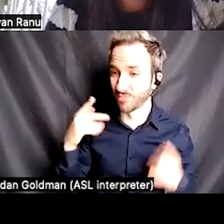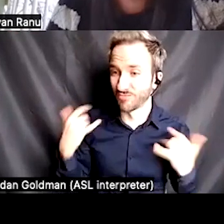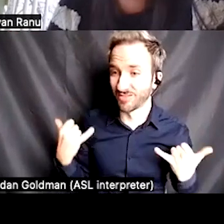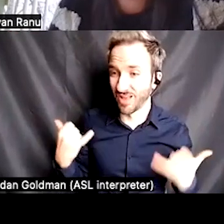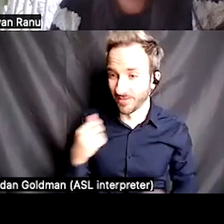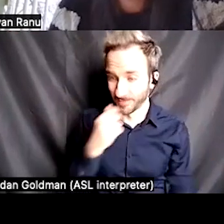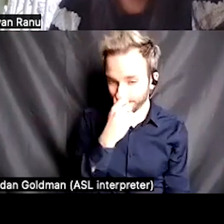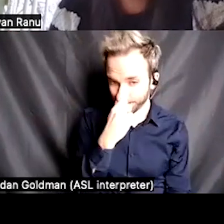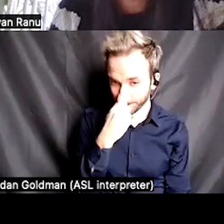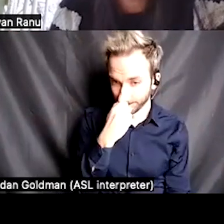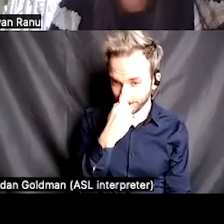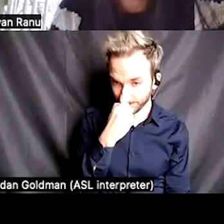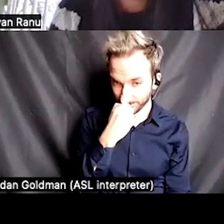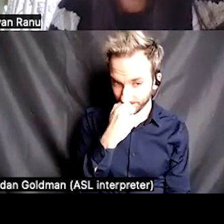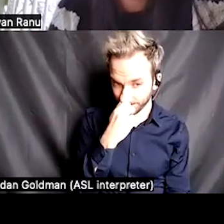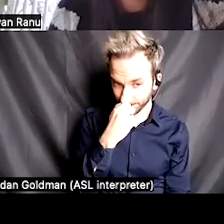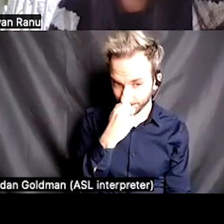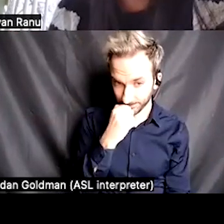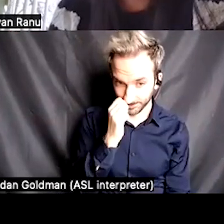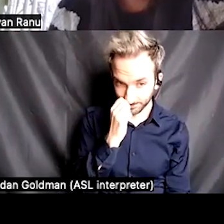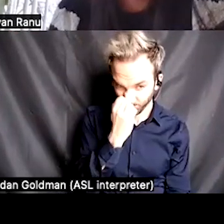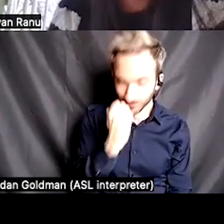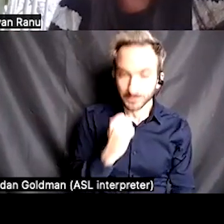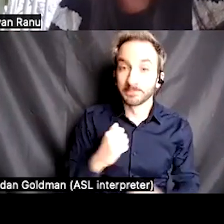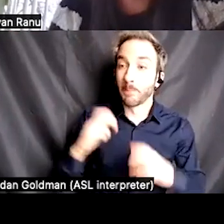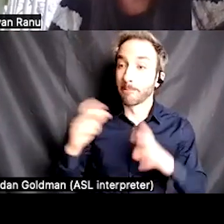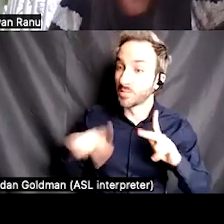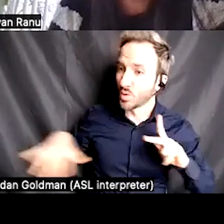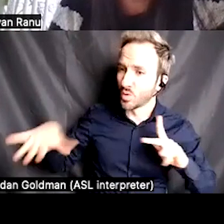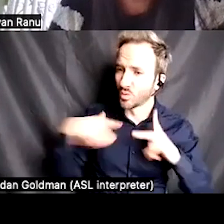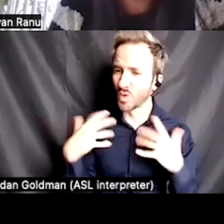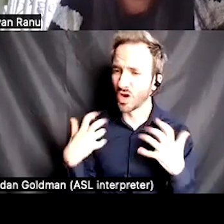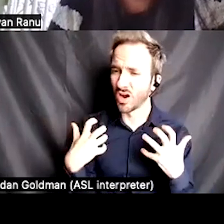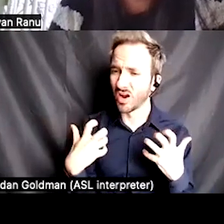And as you can see, people are hungry for Nostalgiacore. We're seeing a lot of the '80s